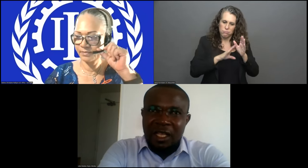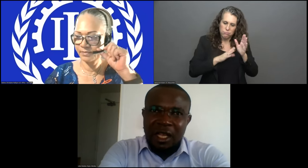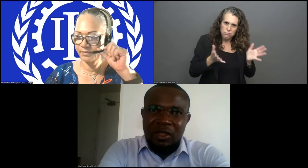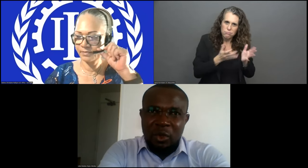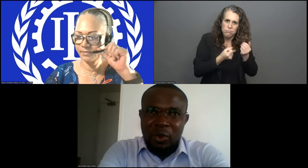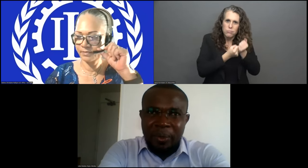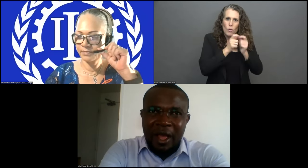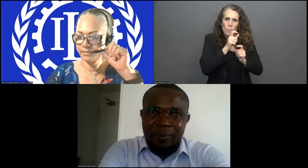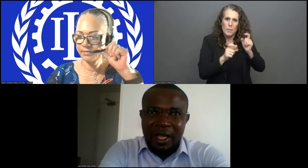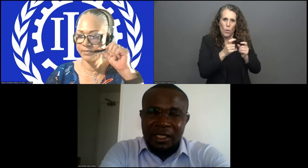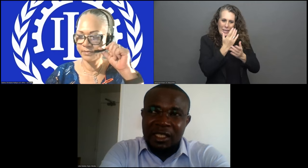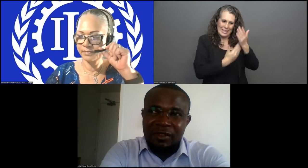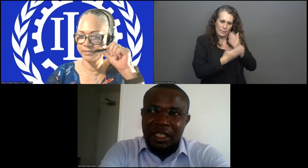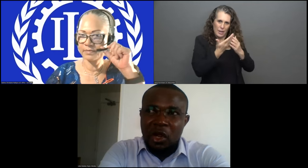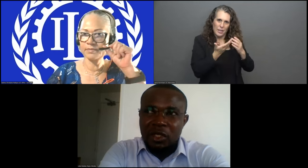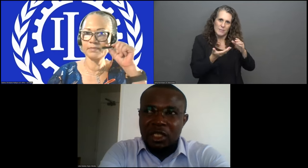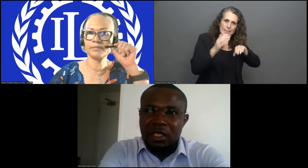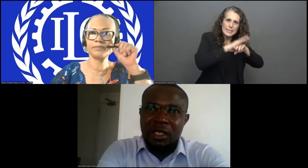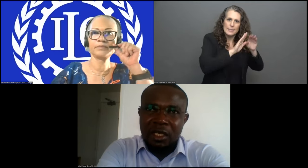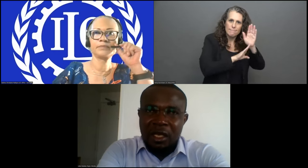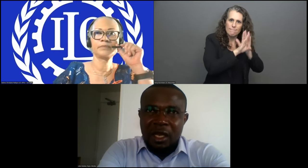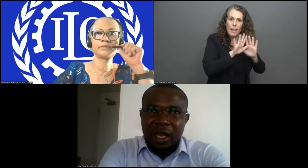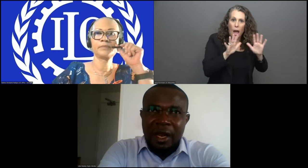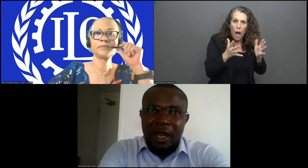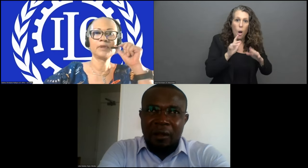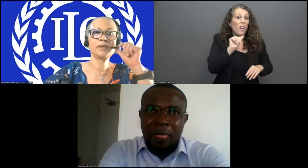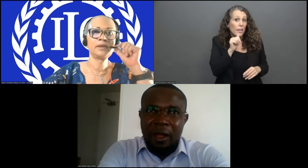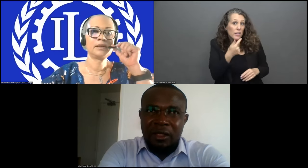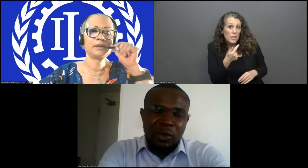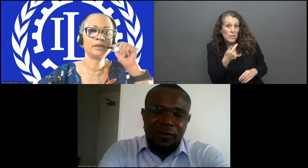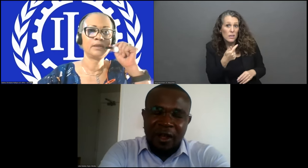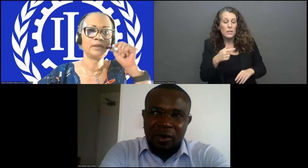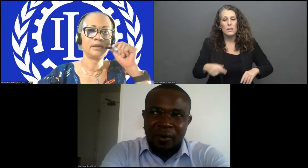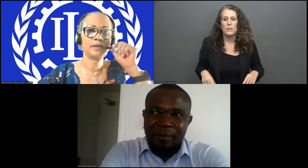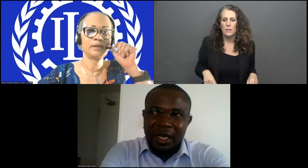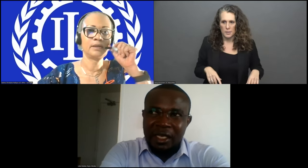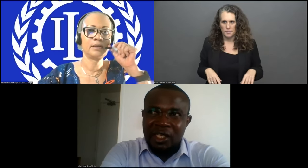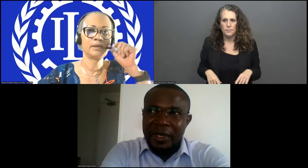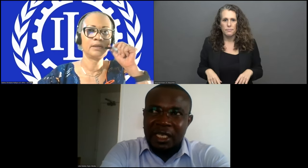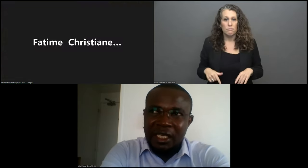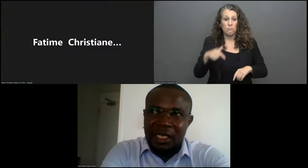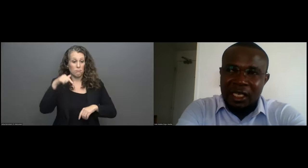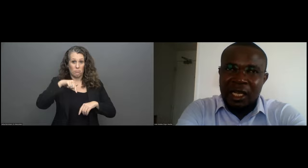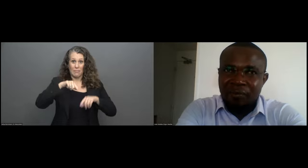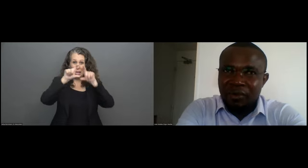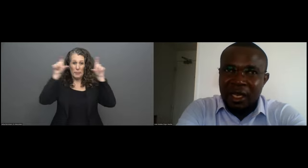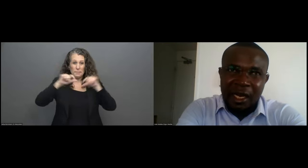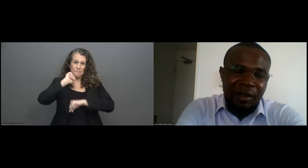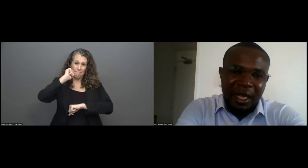10:22:41 Through assistive technologies. 10:22:46 And this was found, way back in 2011